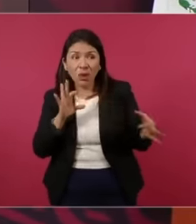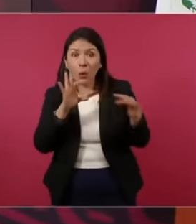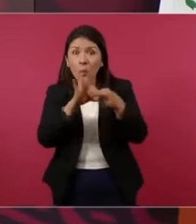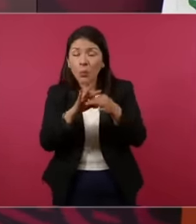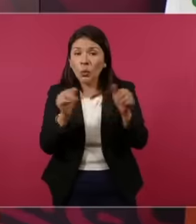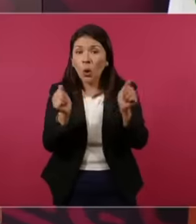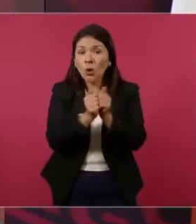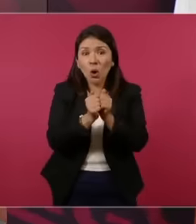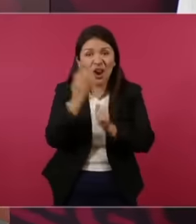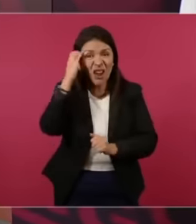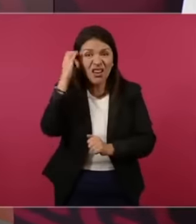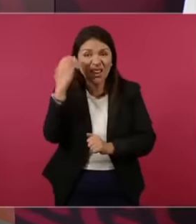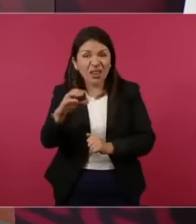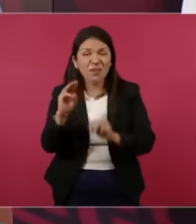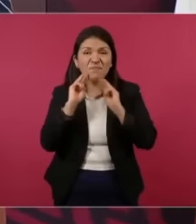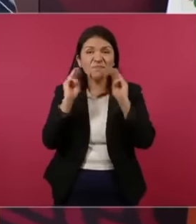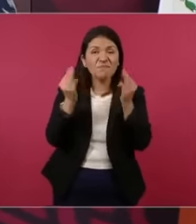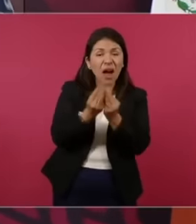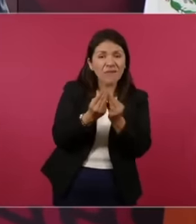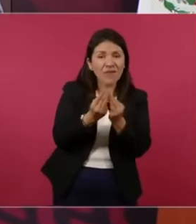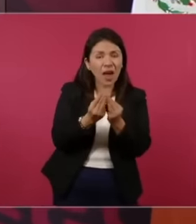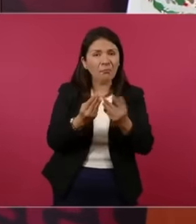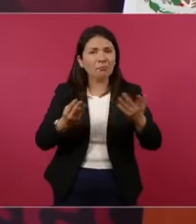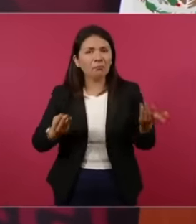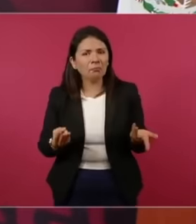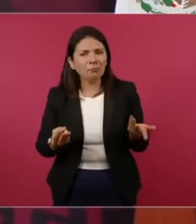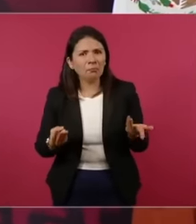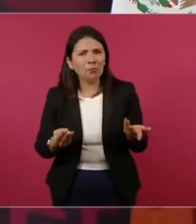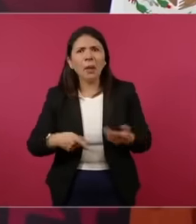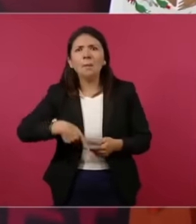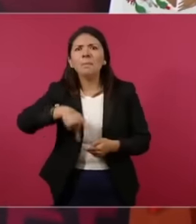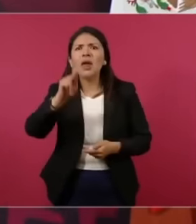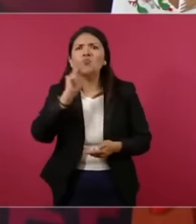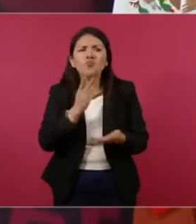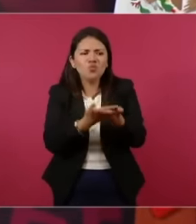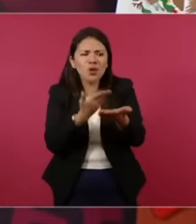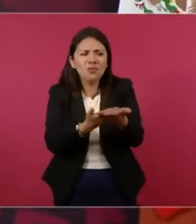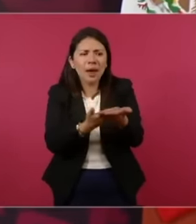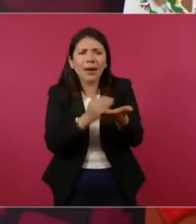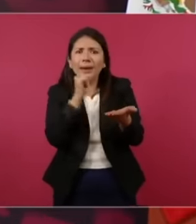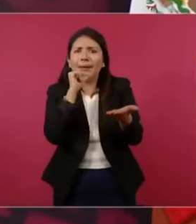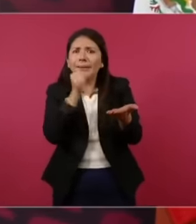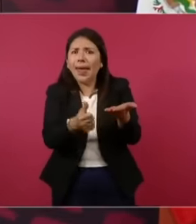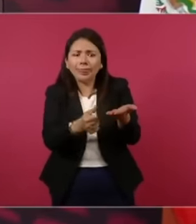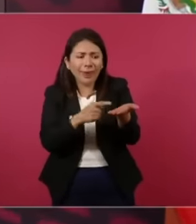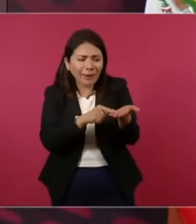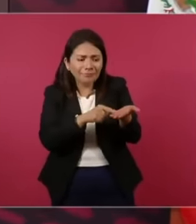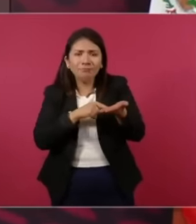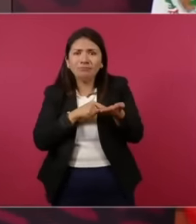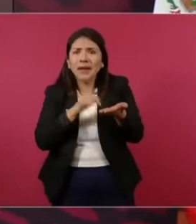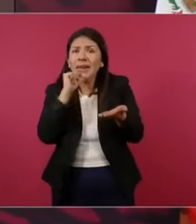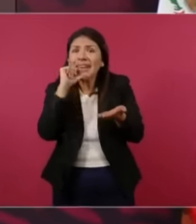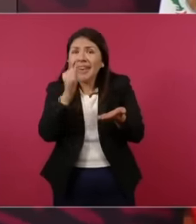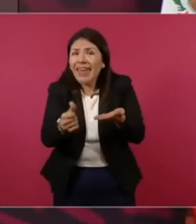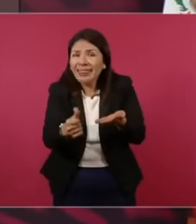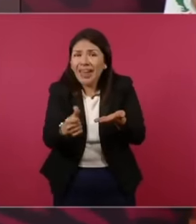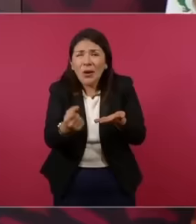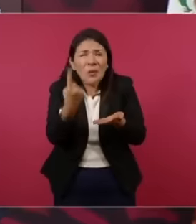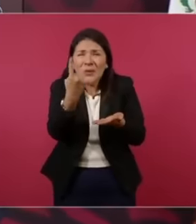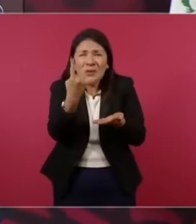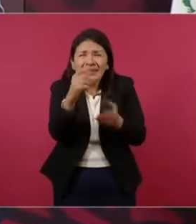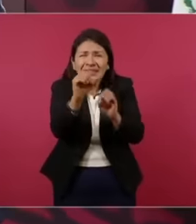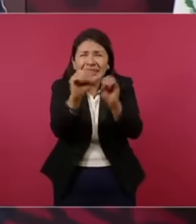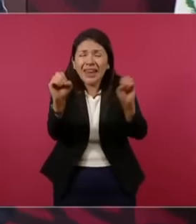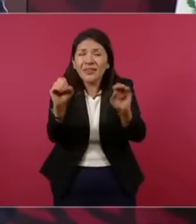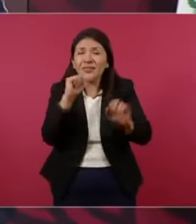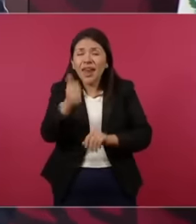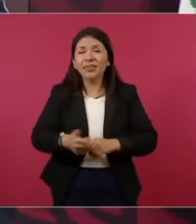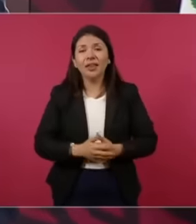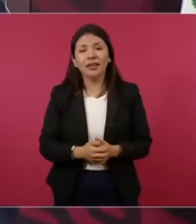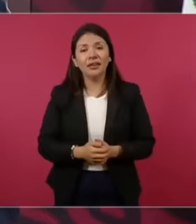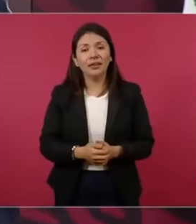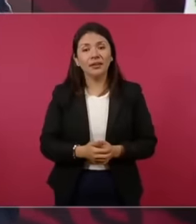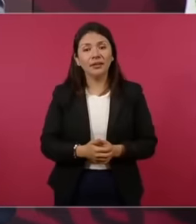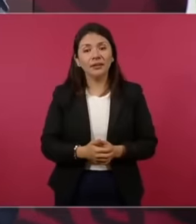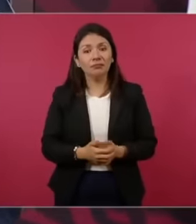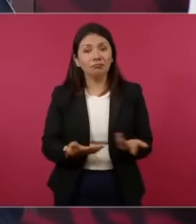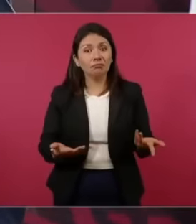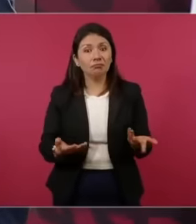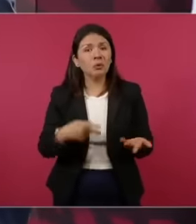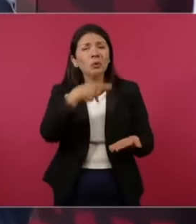organized crime and not Present a single piece of evidence, invent everything